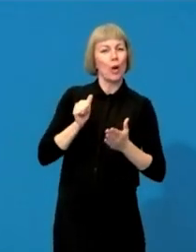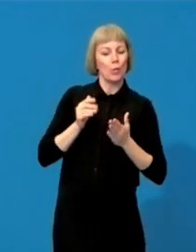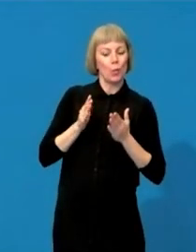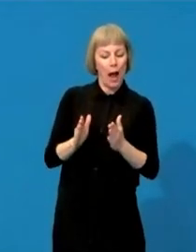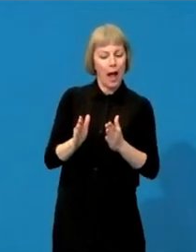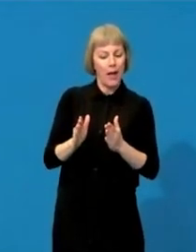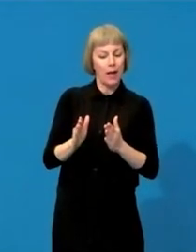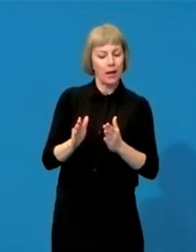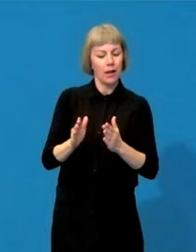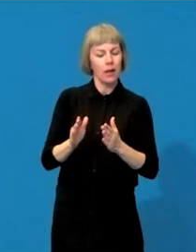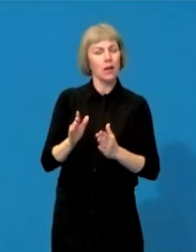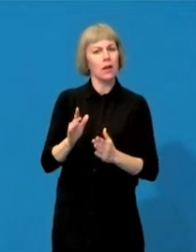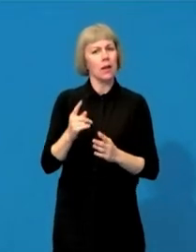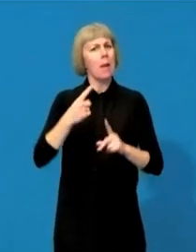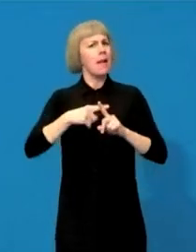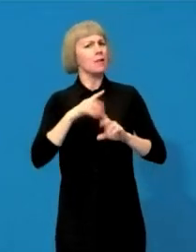know about the western world and all that sort of stuff too.